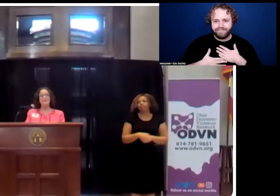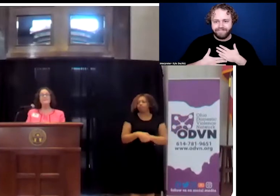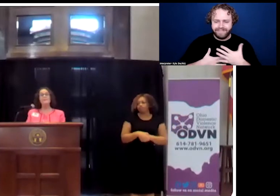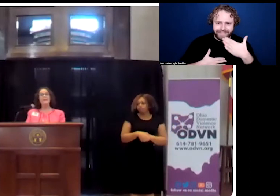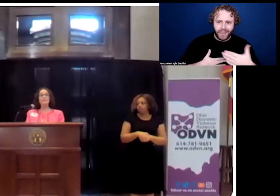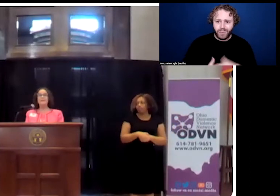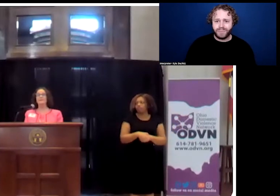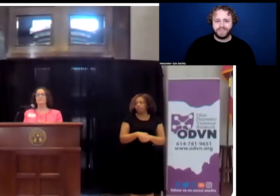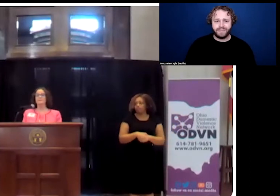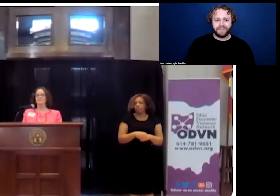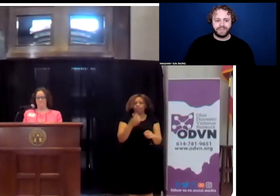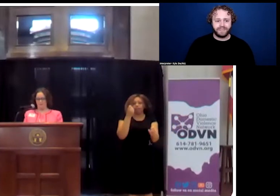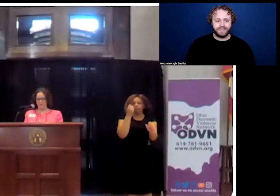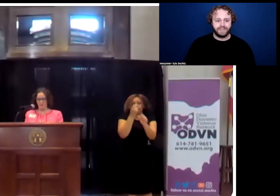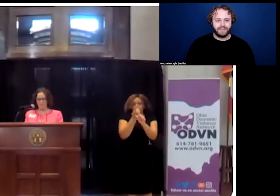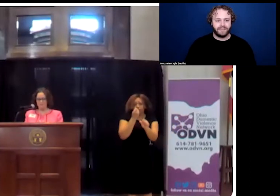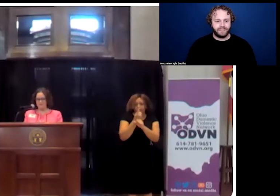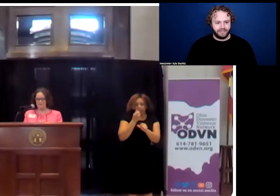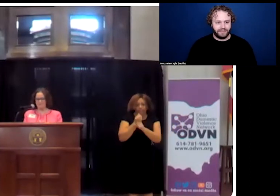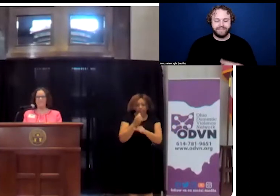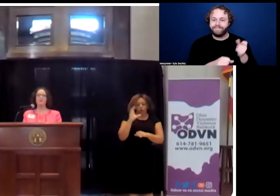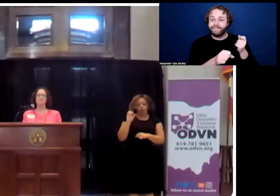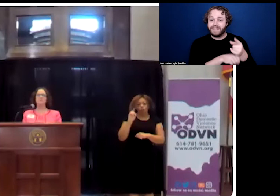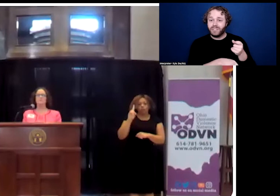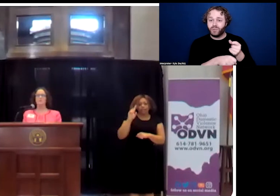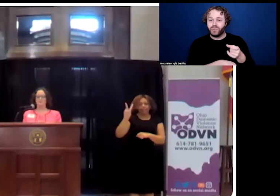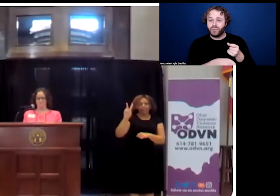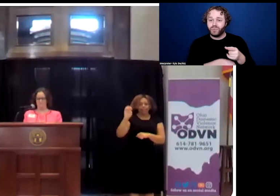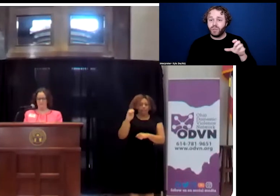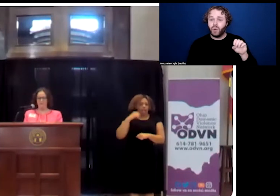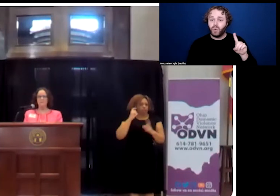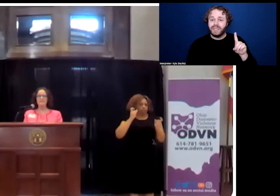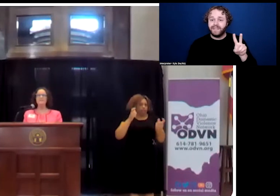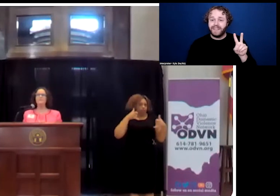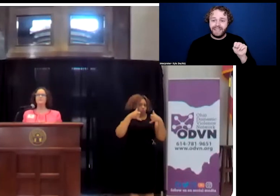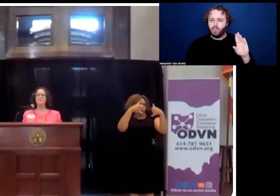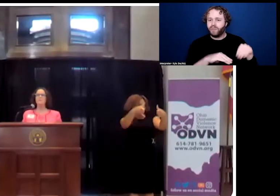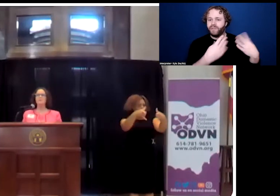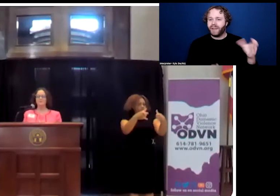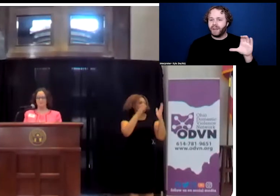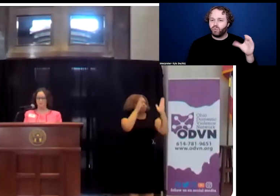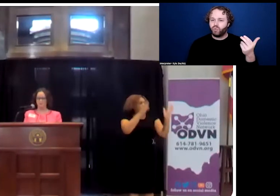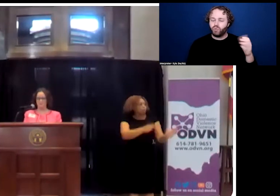So every year ODVN gives the Croucher Award to an individual or individuals